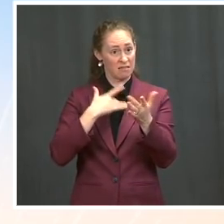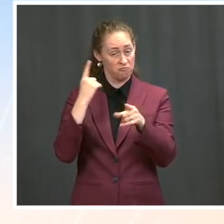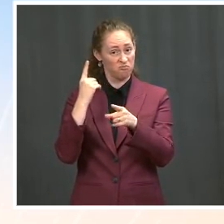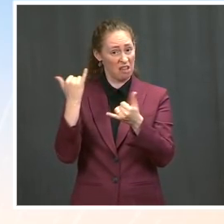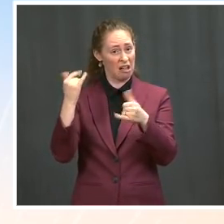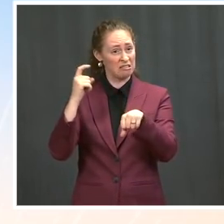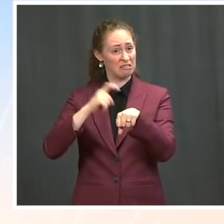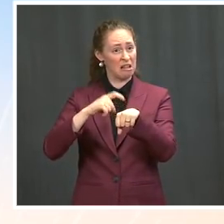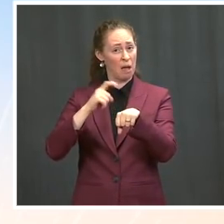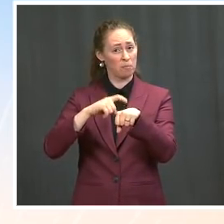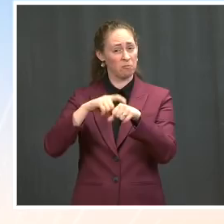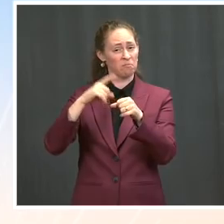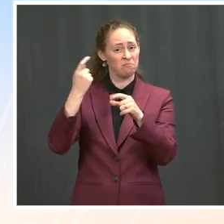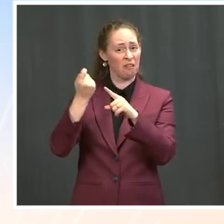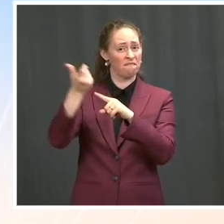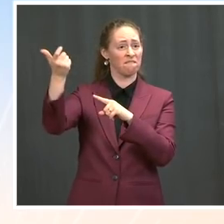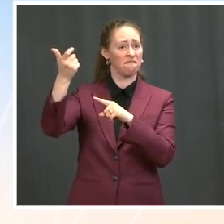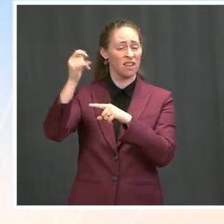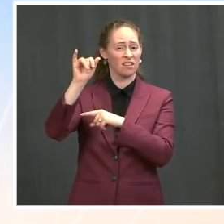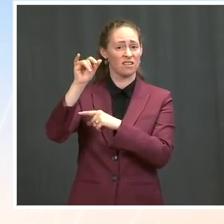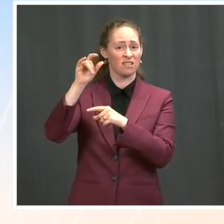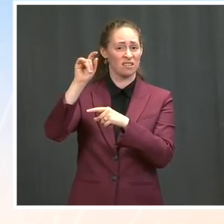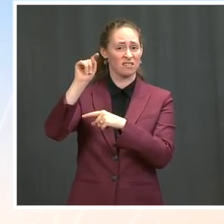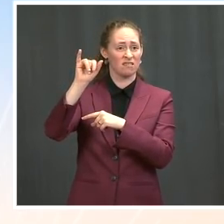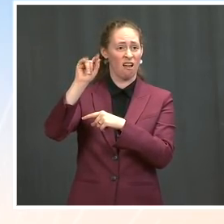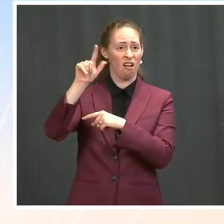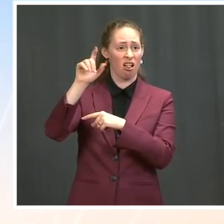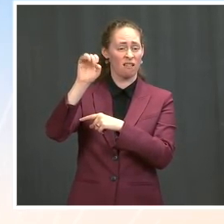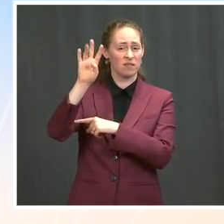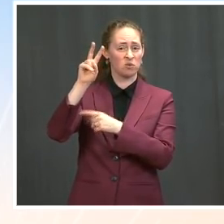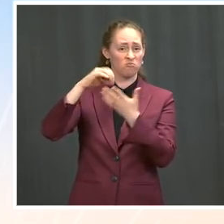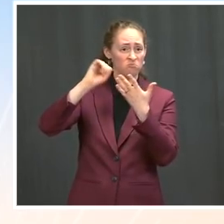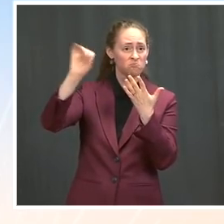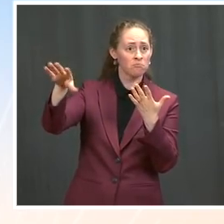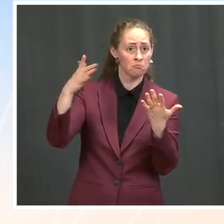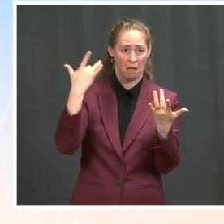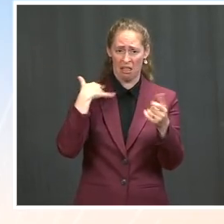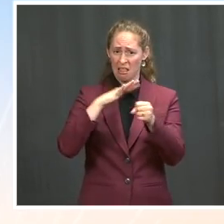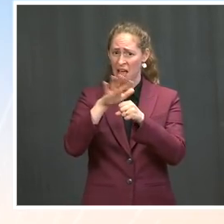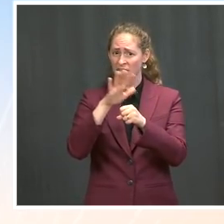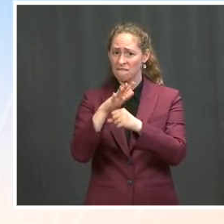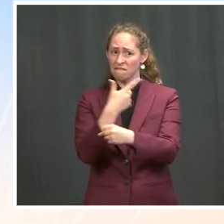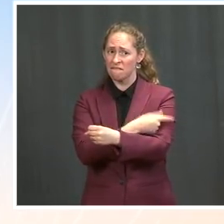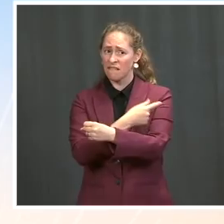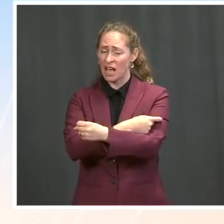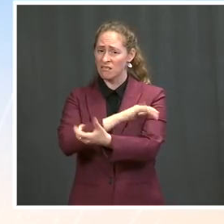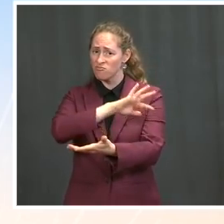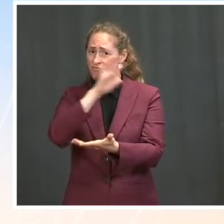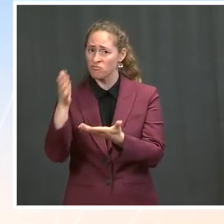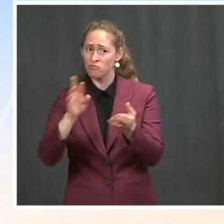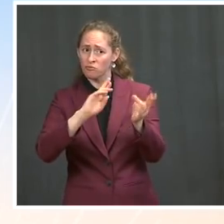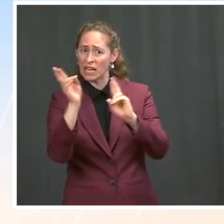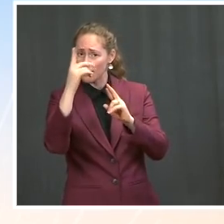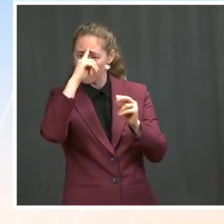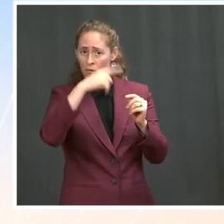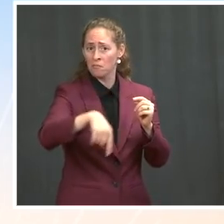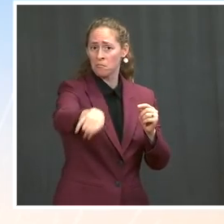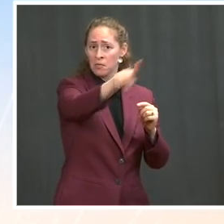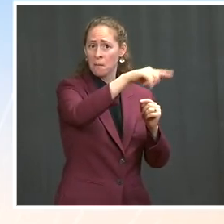Would we be at a place where vaccines are continuing to be distributed and it would be safe enough to lift that policy? Ms. Psaki: Well, I don't have any new policy to announce.